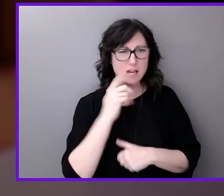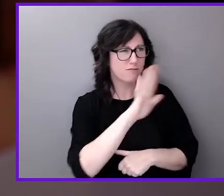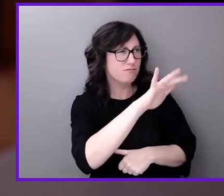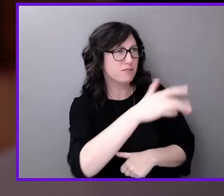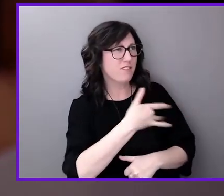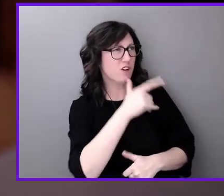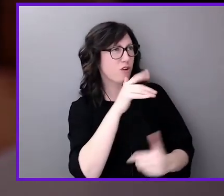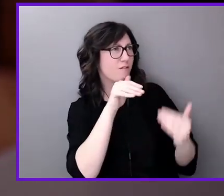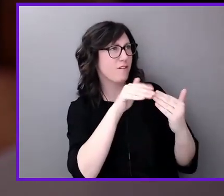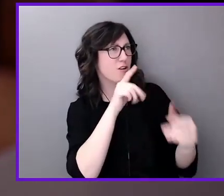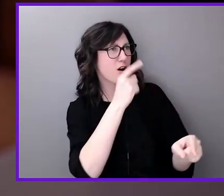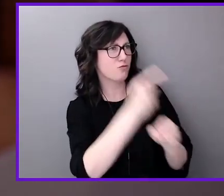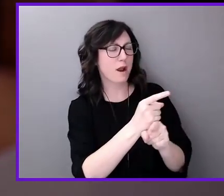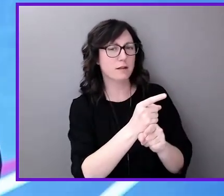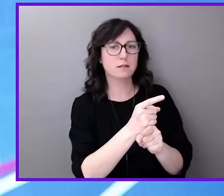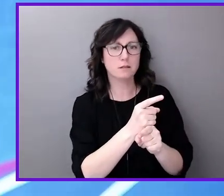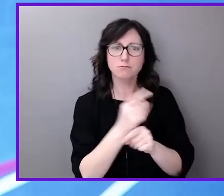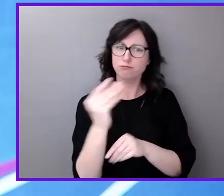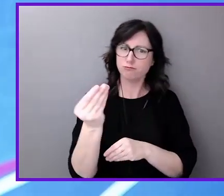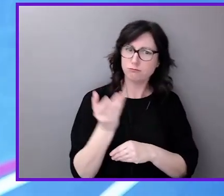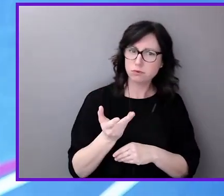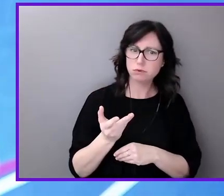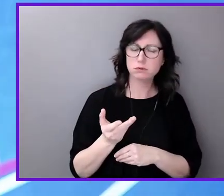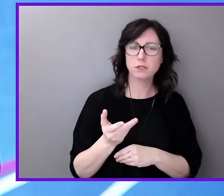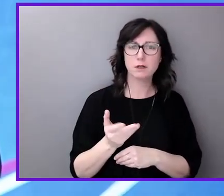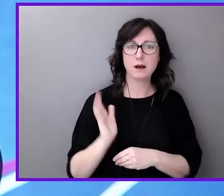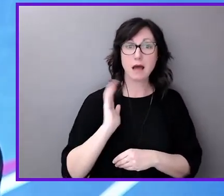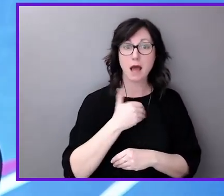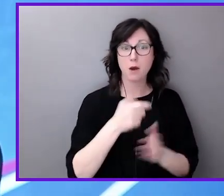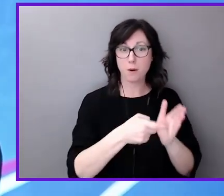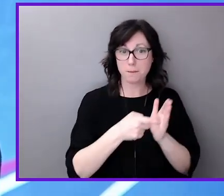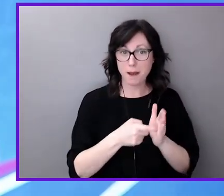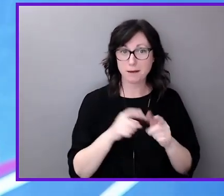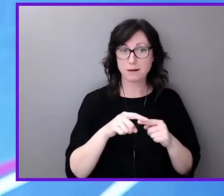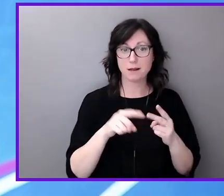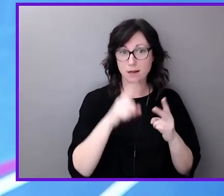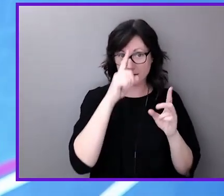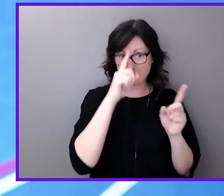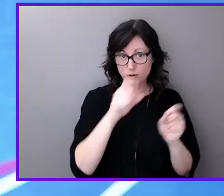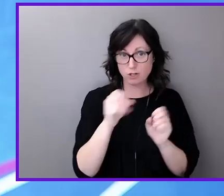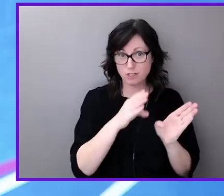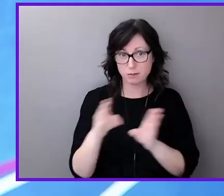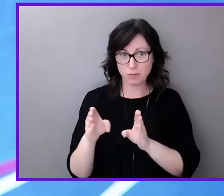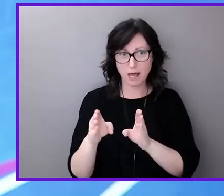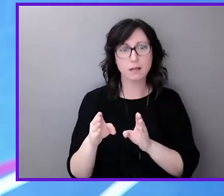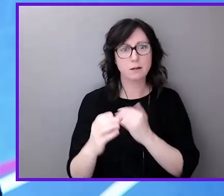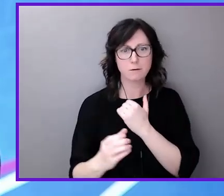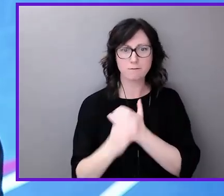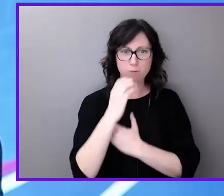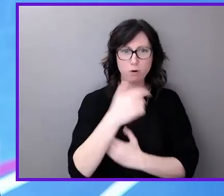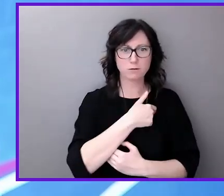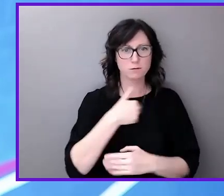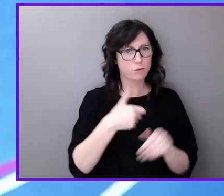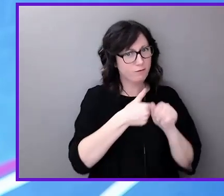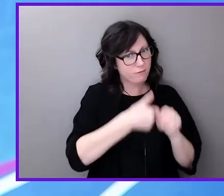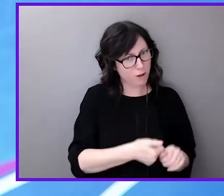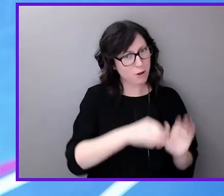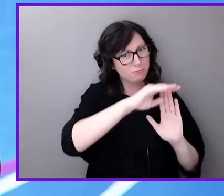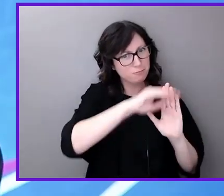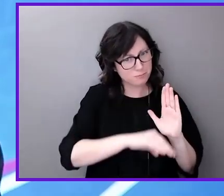to hold us accountable to our mandate and our strategic plan’s vision. We’ve now arrived at the question-and-answer period